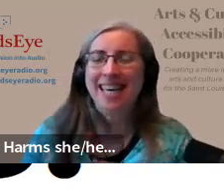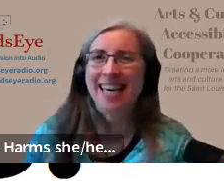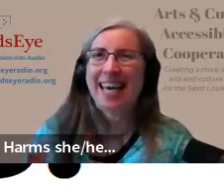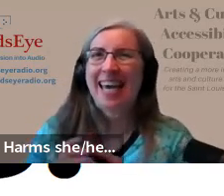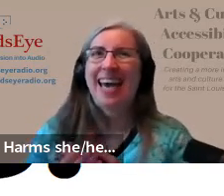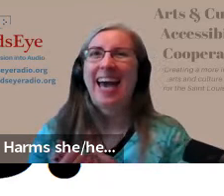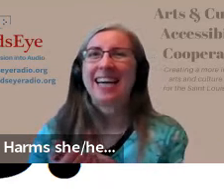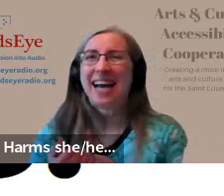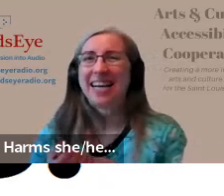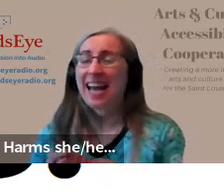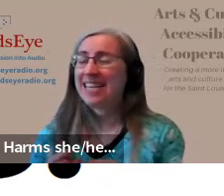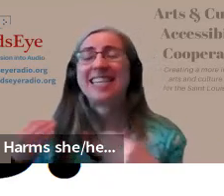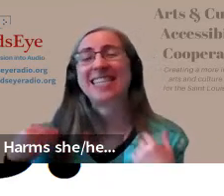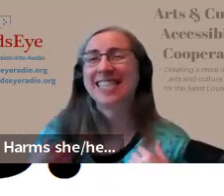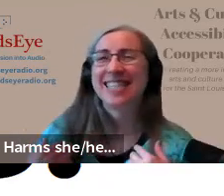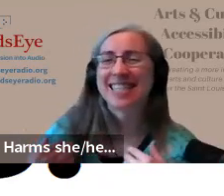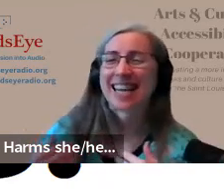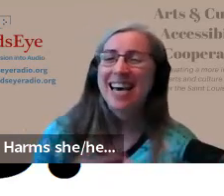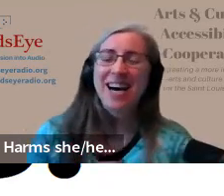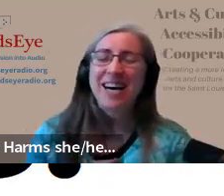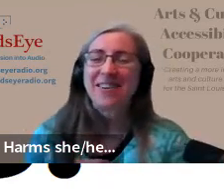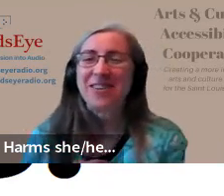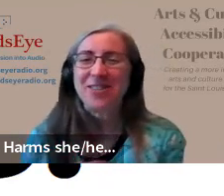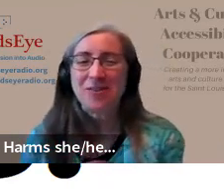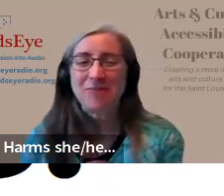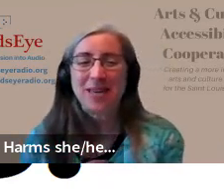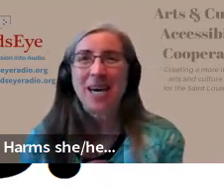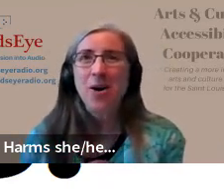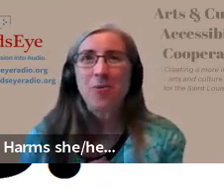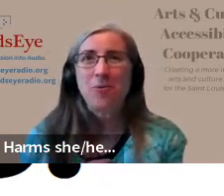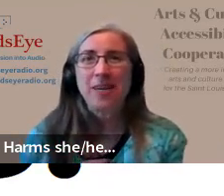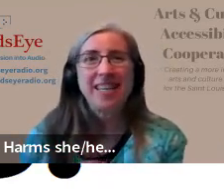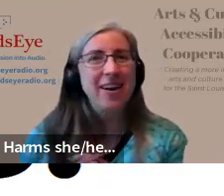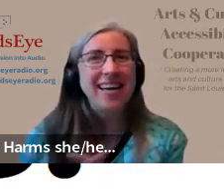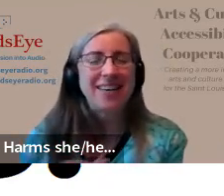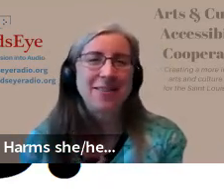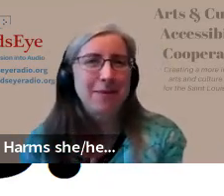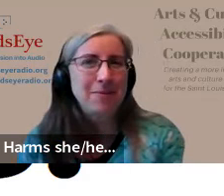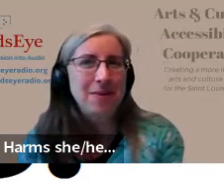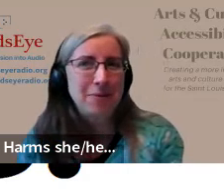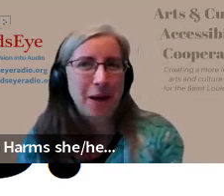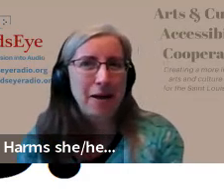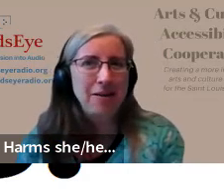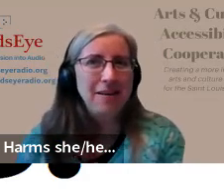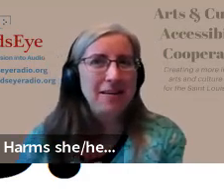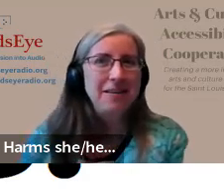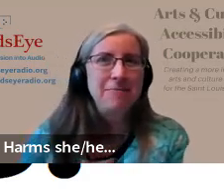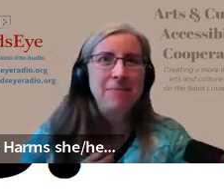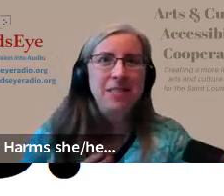. I need an assistant. It would be really great if people applied